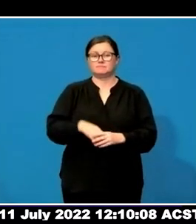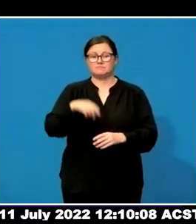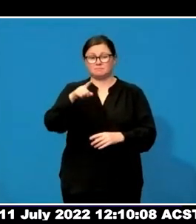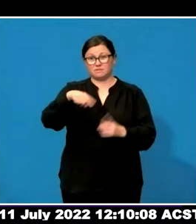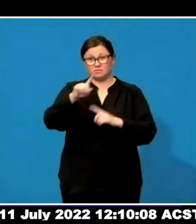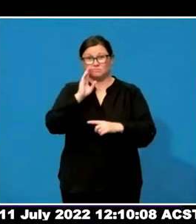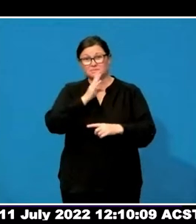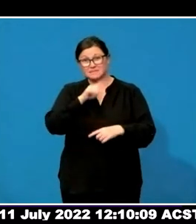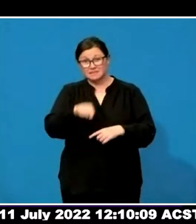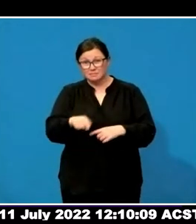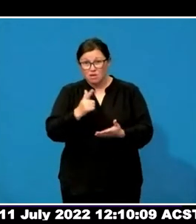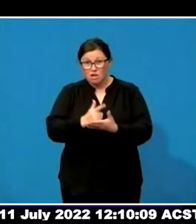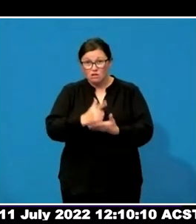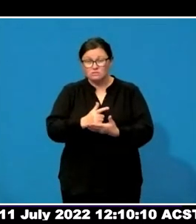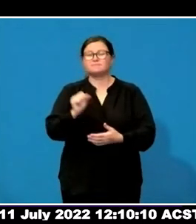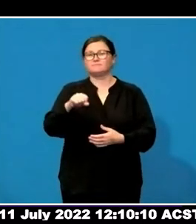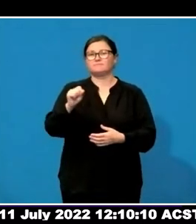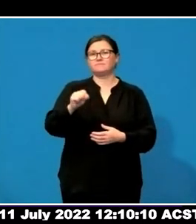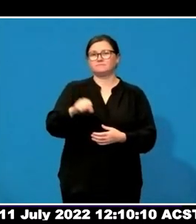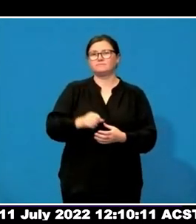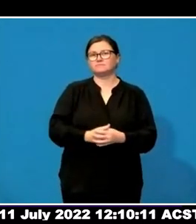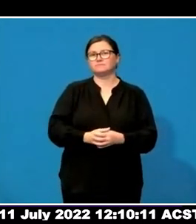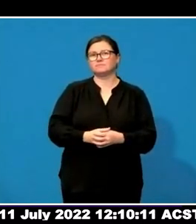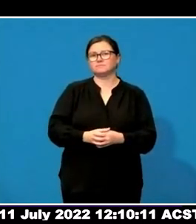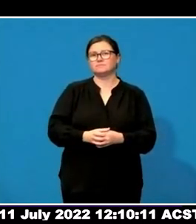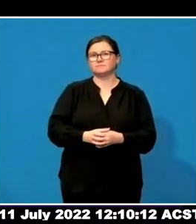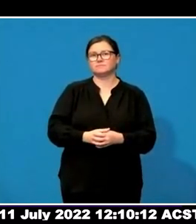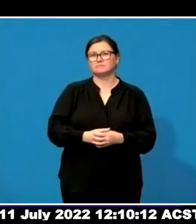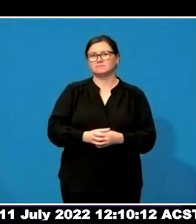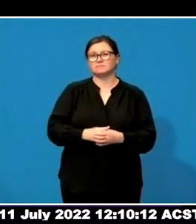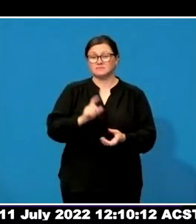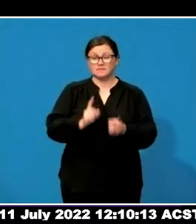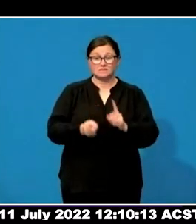Yeah. MS TARRAGO: And do you get to come down and visit with Joziah often?